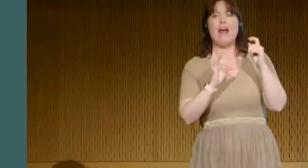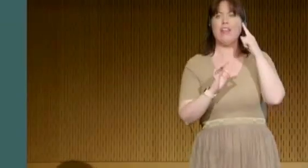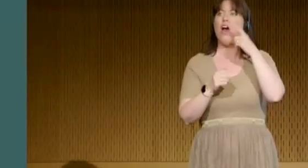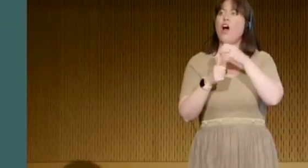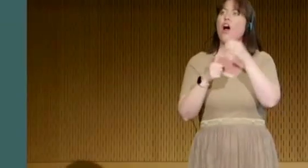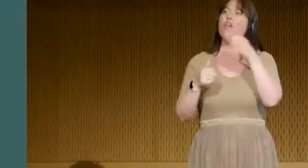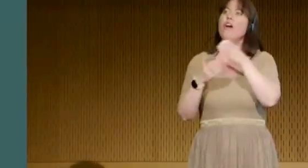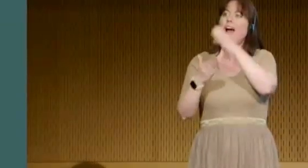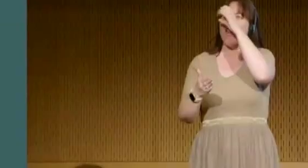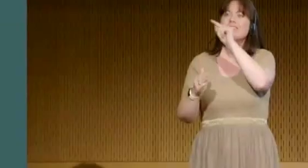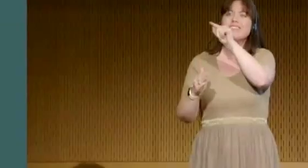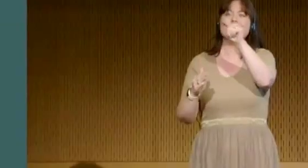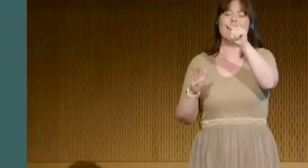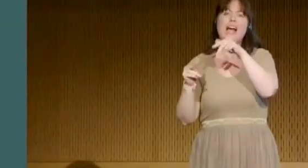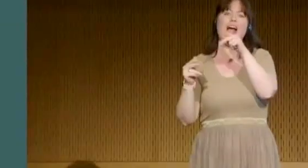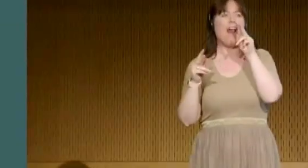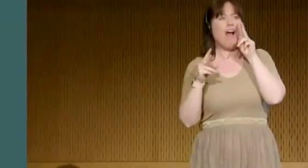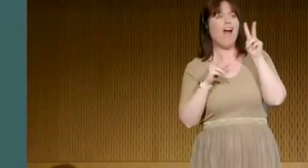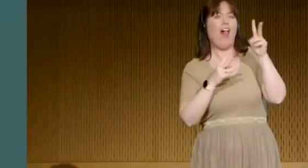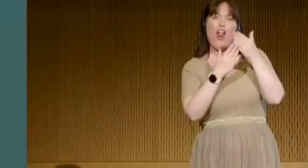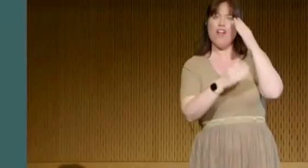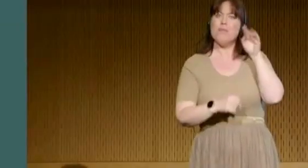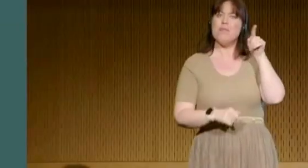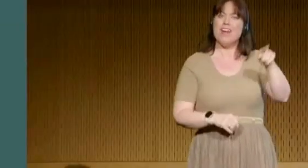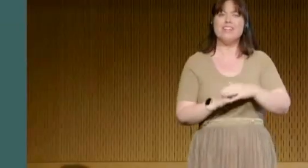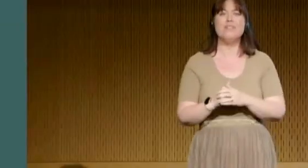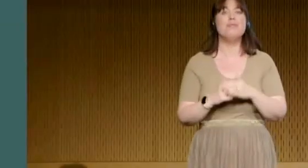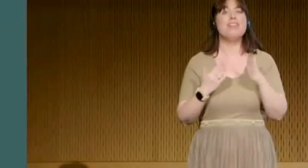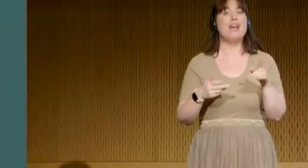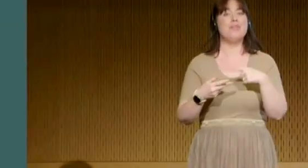So huge thank you for that. Just moving right ahead, we're moving to Dublin FET